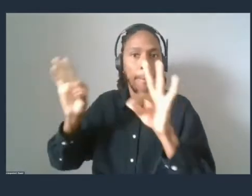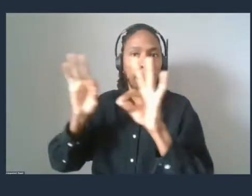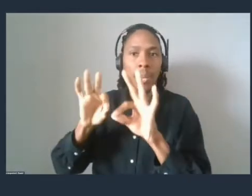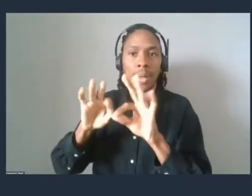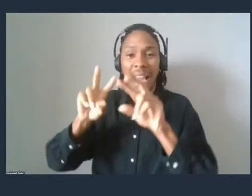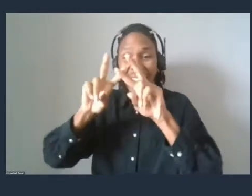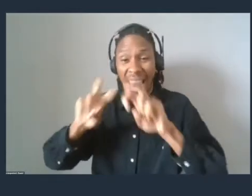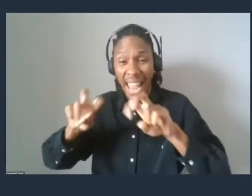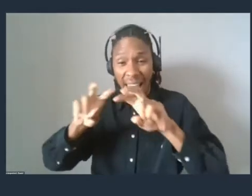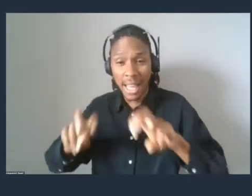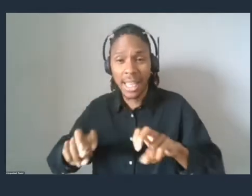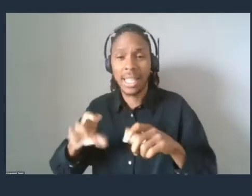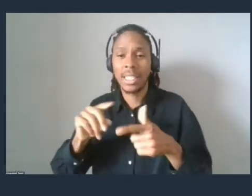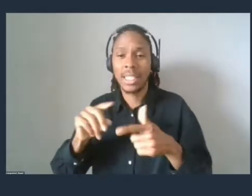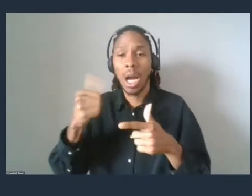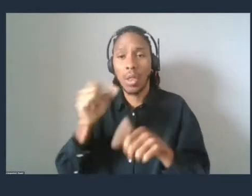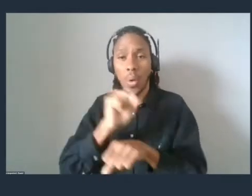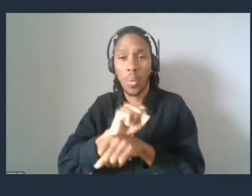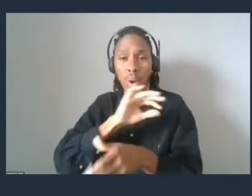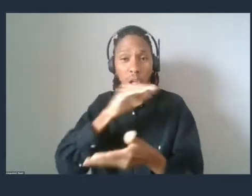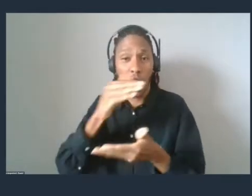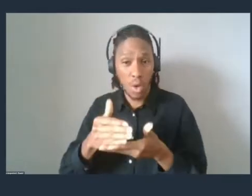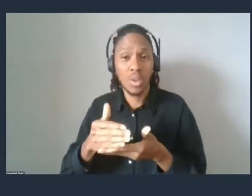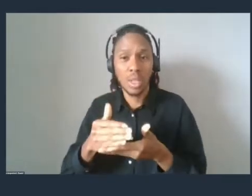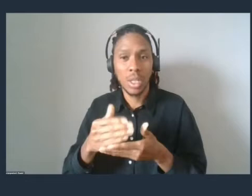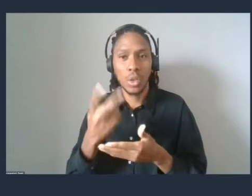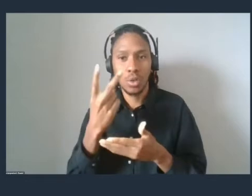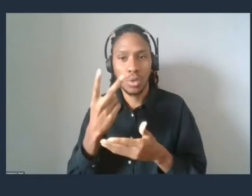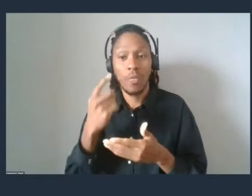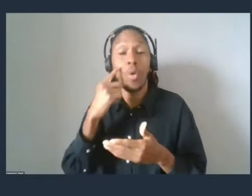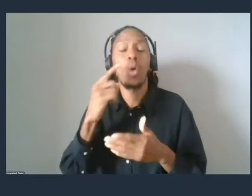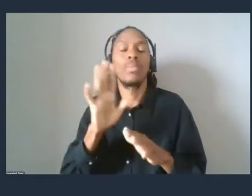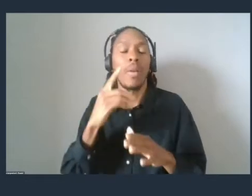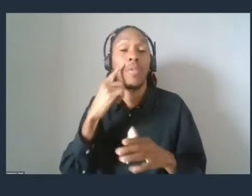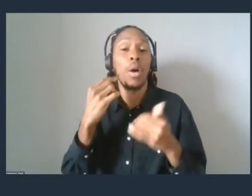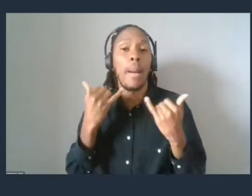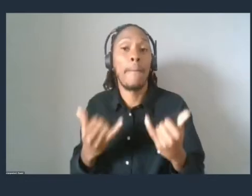and other kinds of workloads to a modern business. Yeah, so going back to the first session,